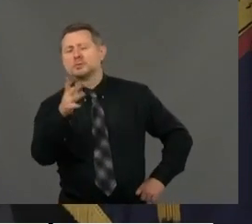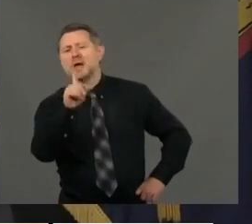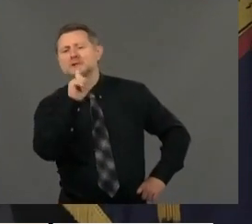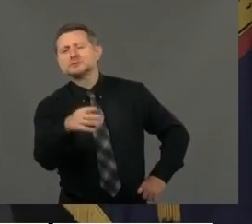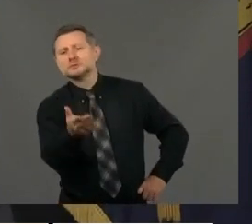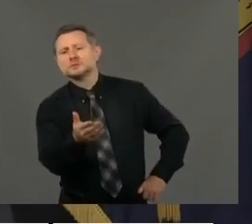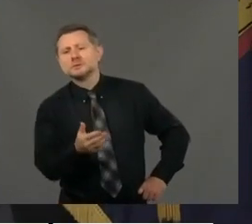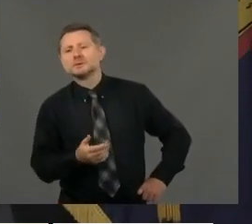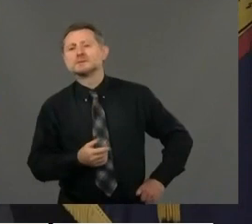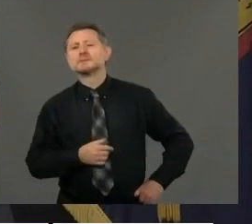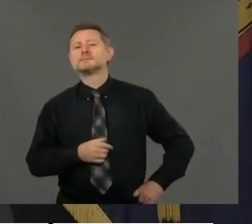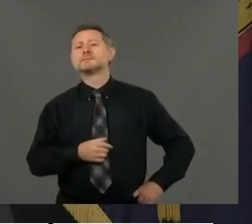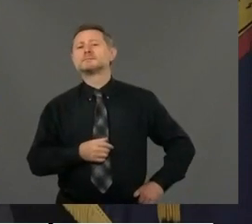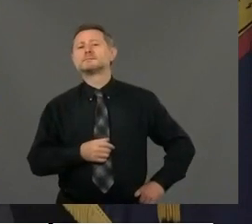DESIGN THAT POSTER?